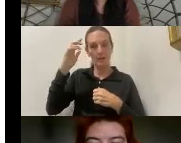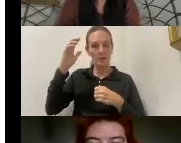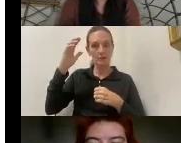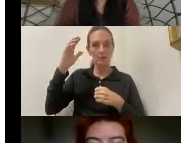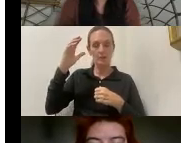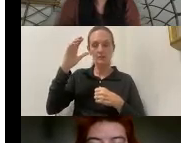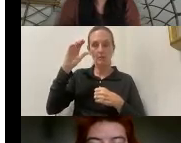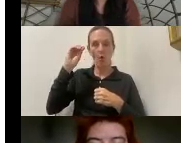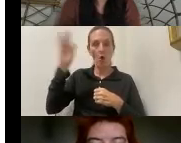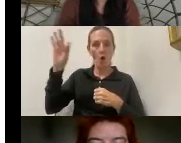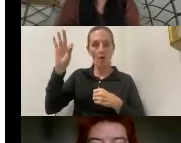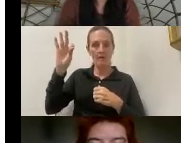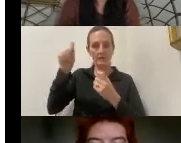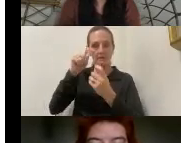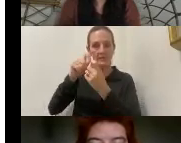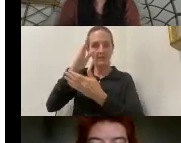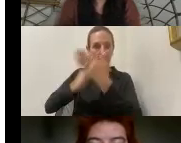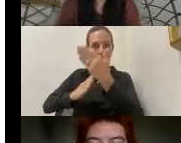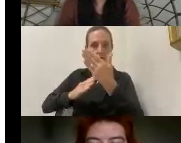and amplifies other effects.